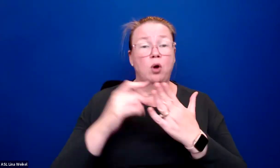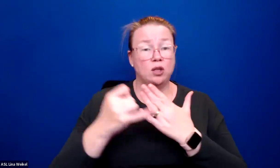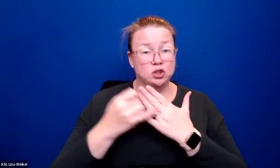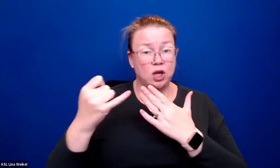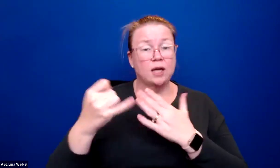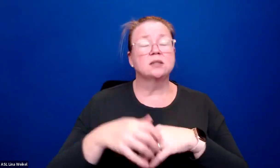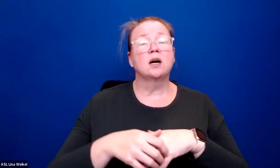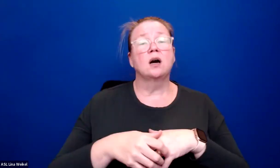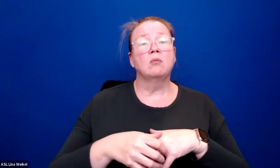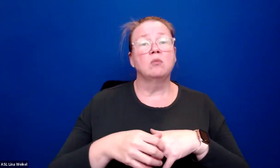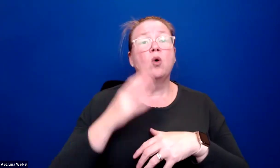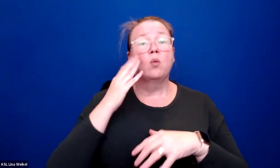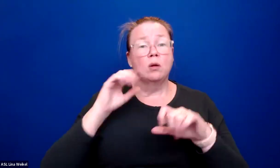Kendra Brown: it's going to be launching soon. So